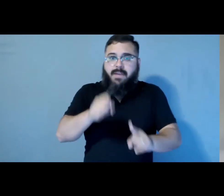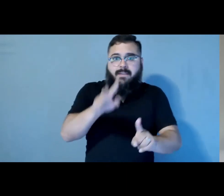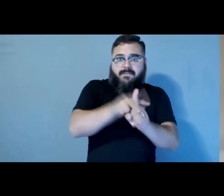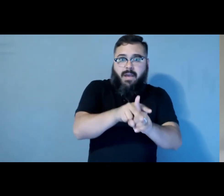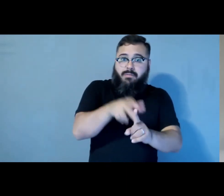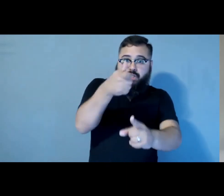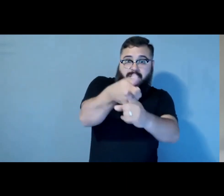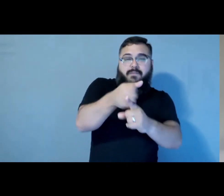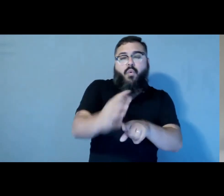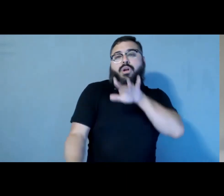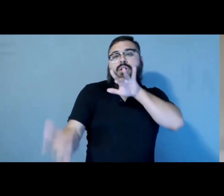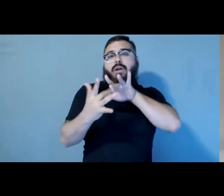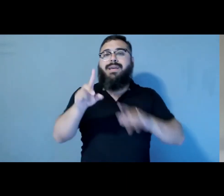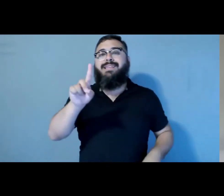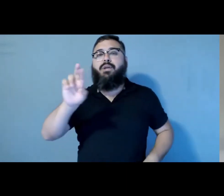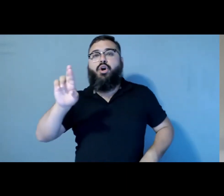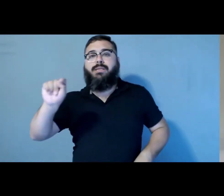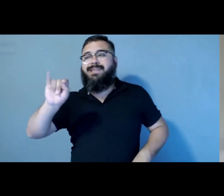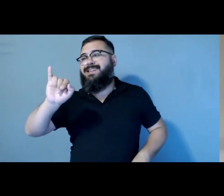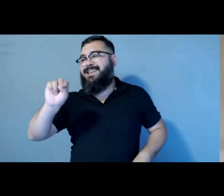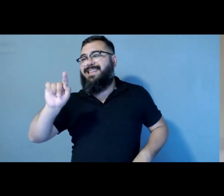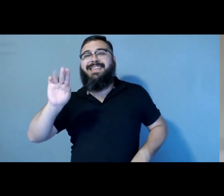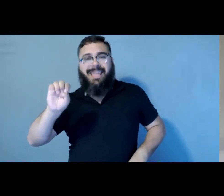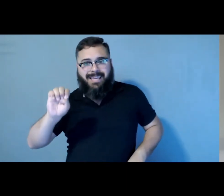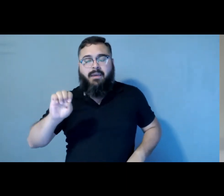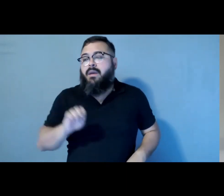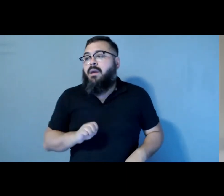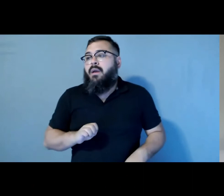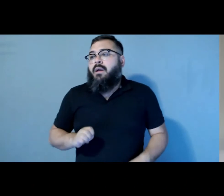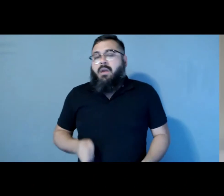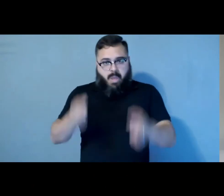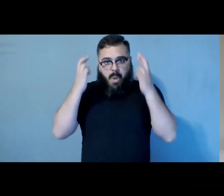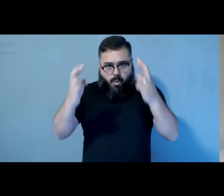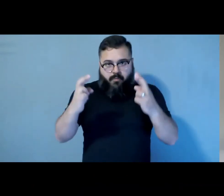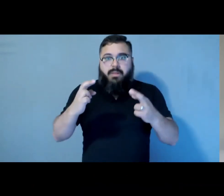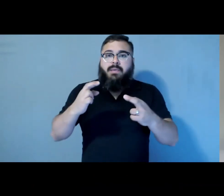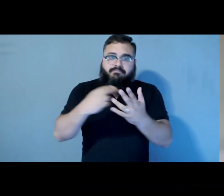Disability Rights Texas intake, and hopefully go through the EEOC process.